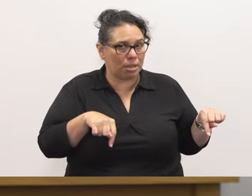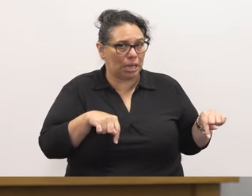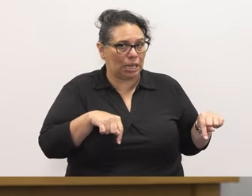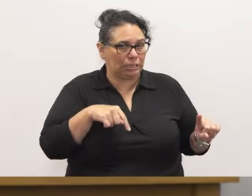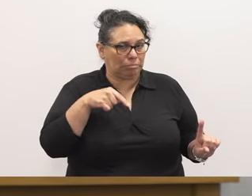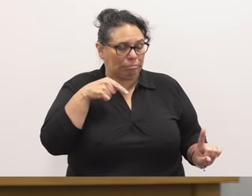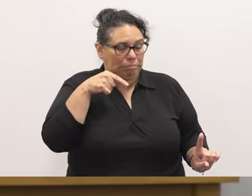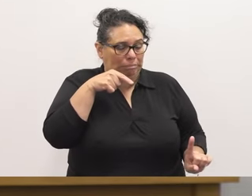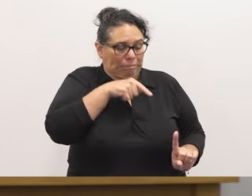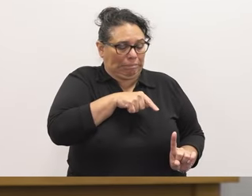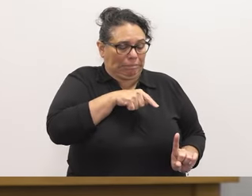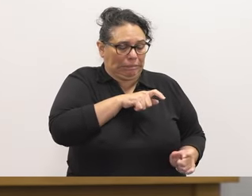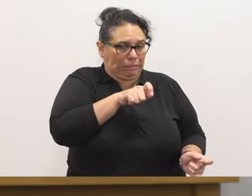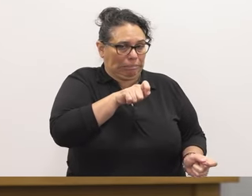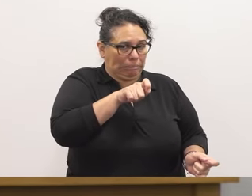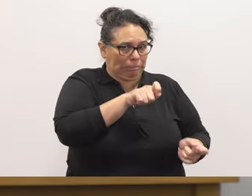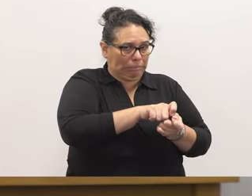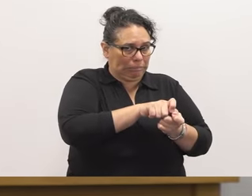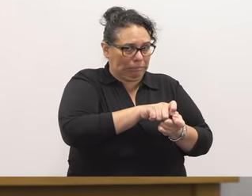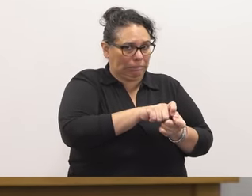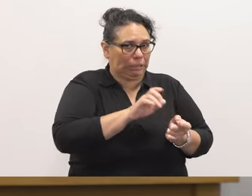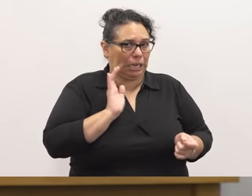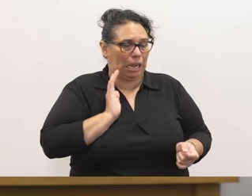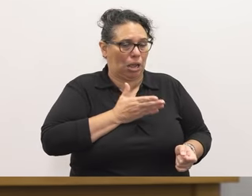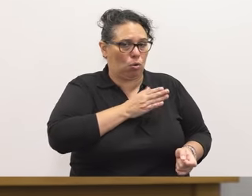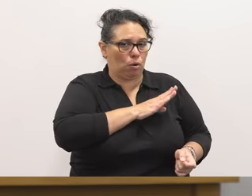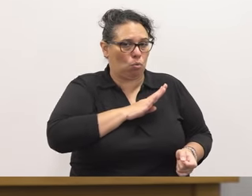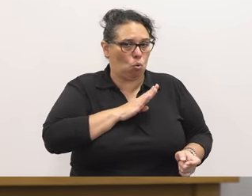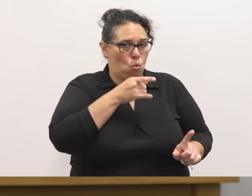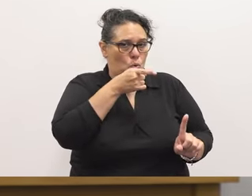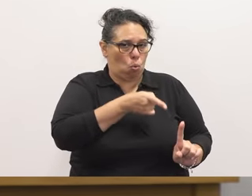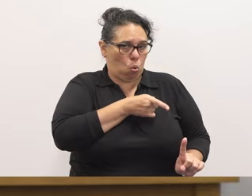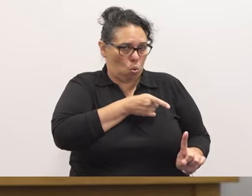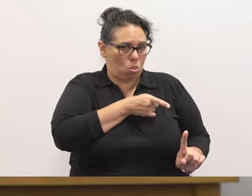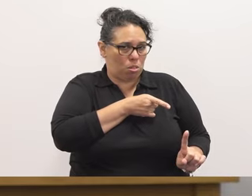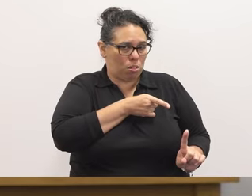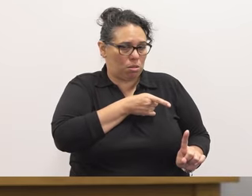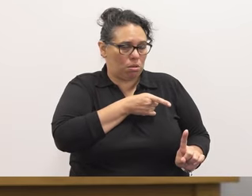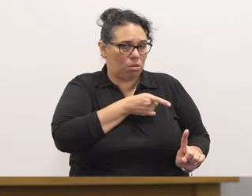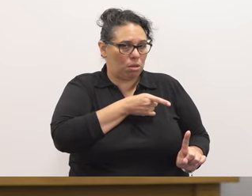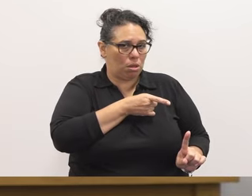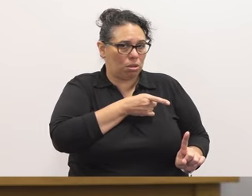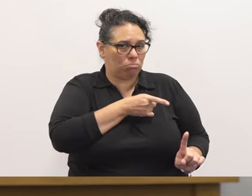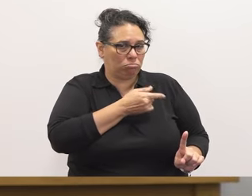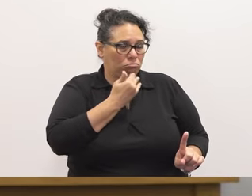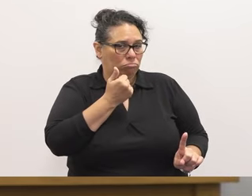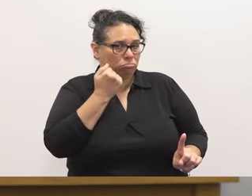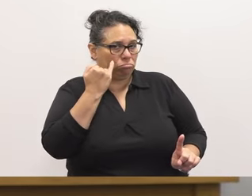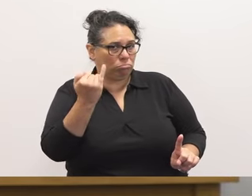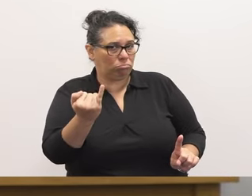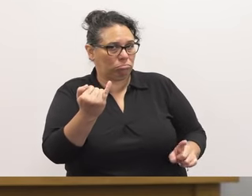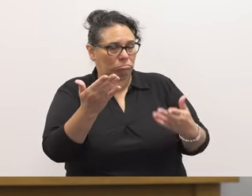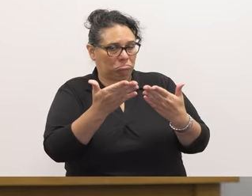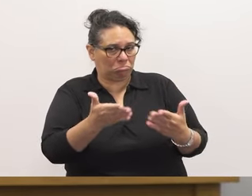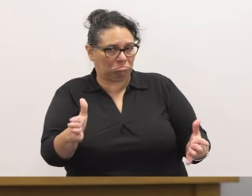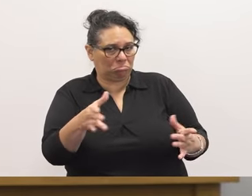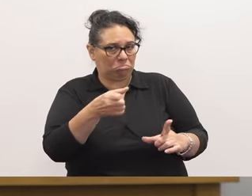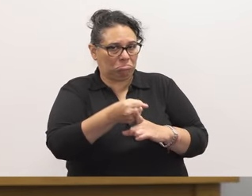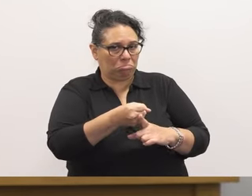and our board goals will ideally have a broader impact on the entire system.